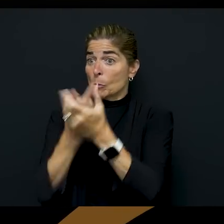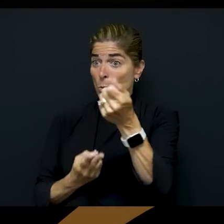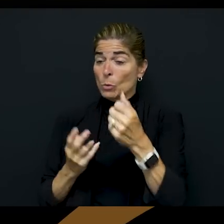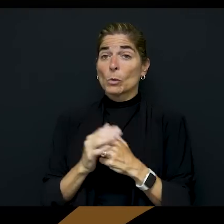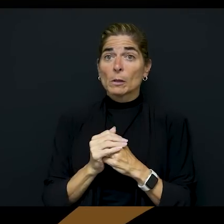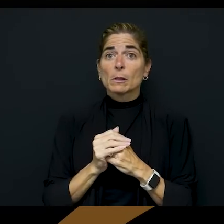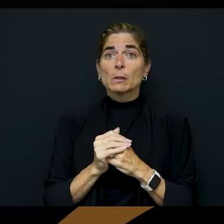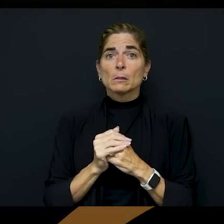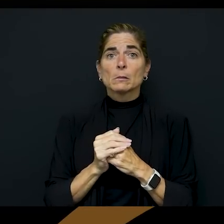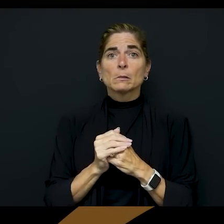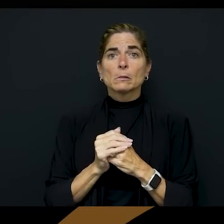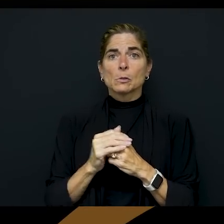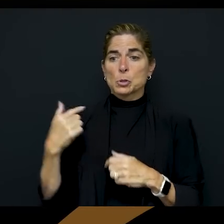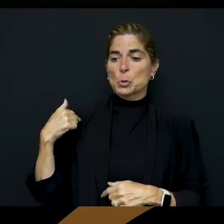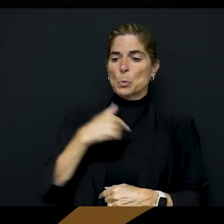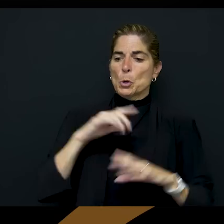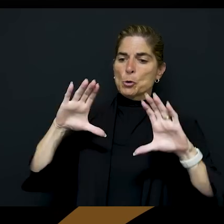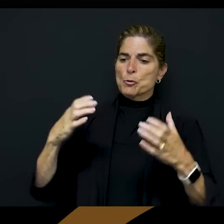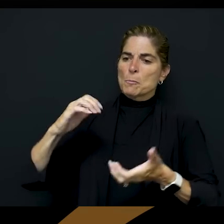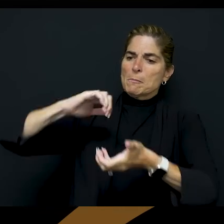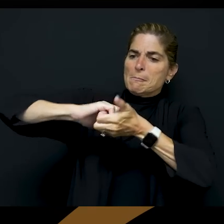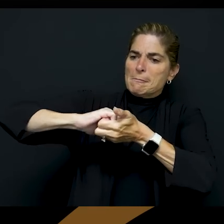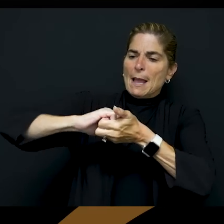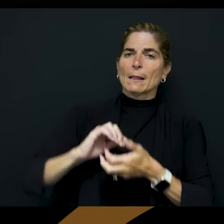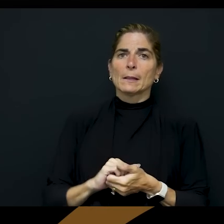So we are the group of allies.